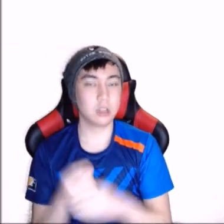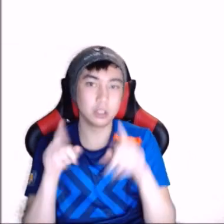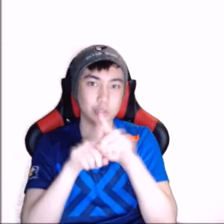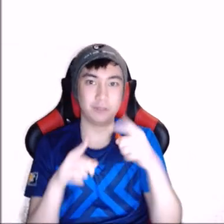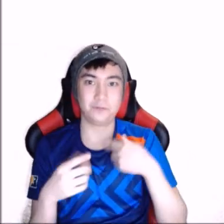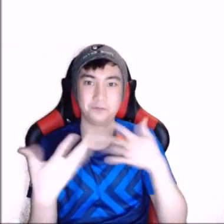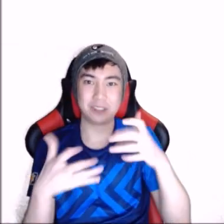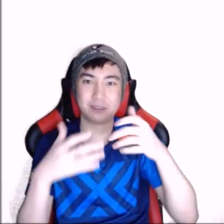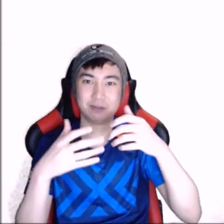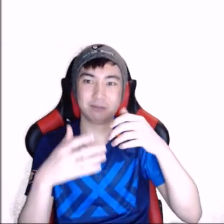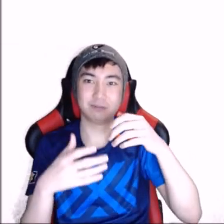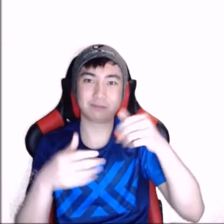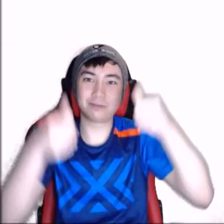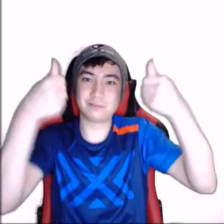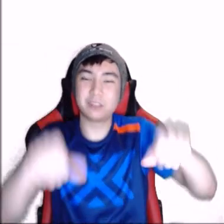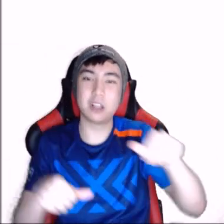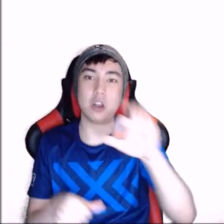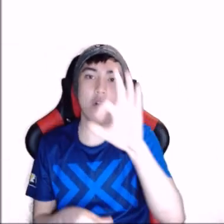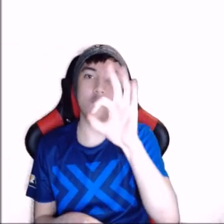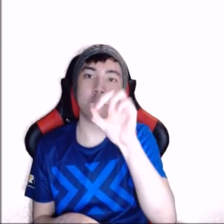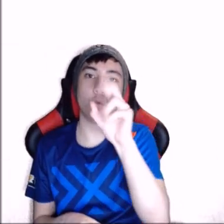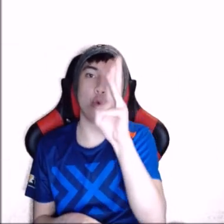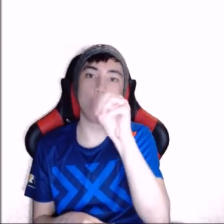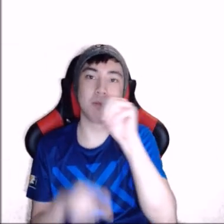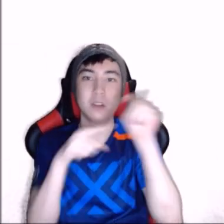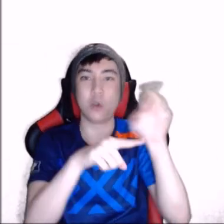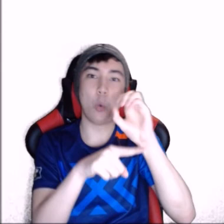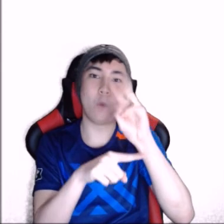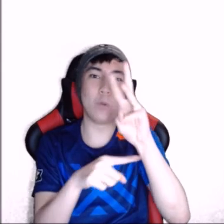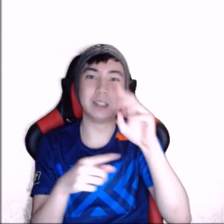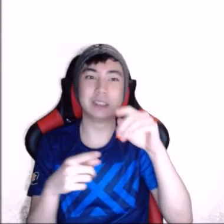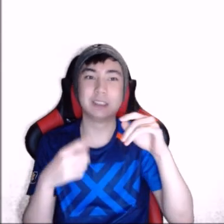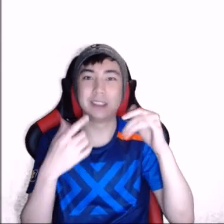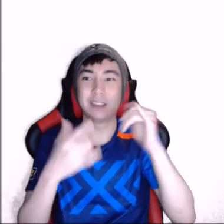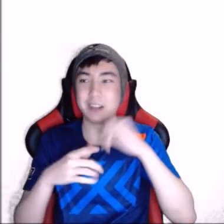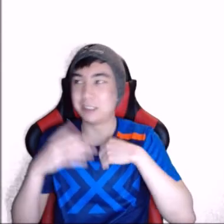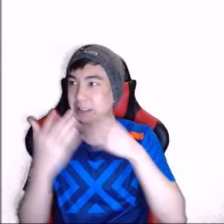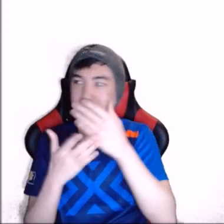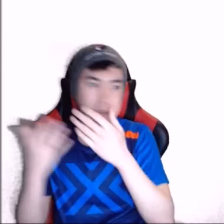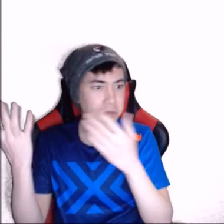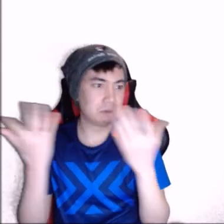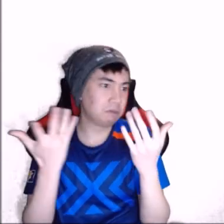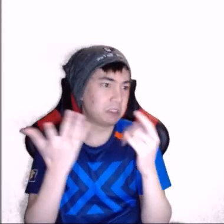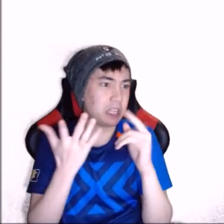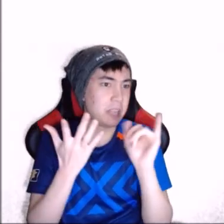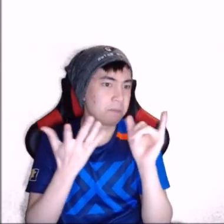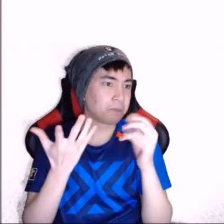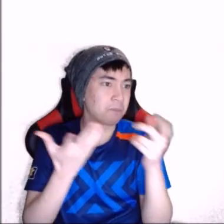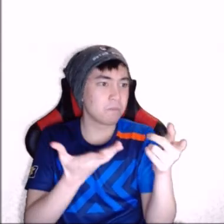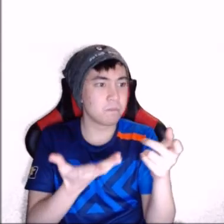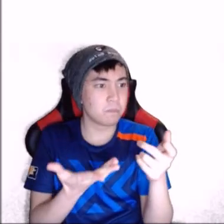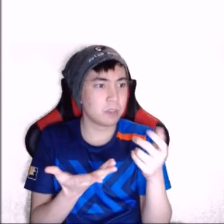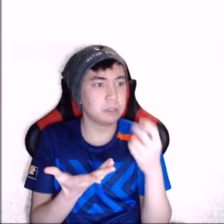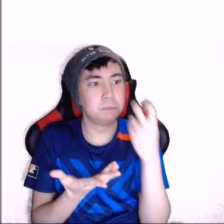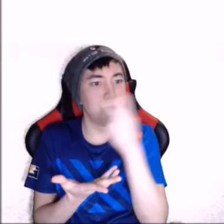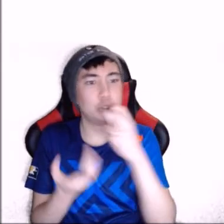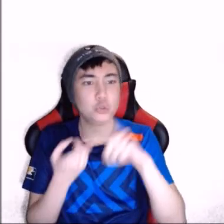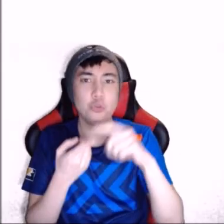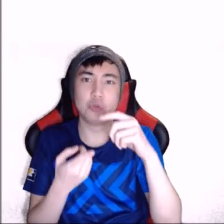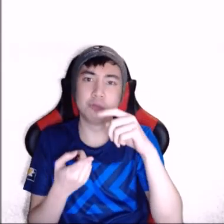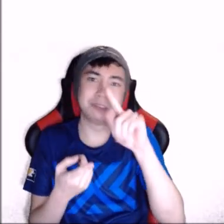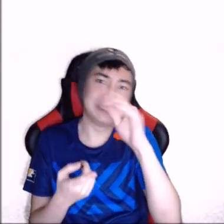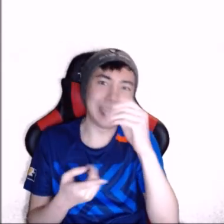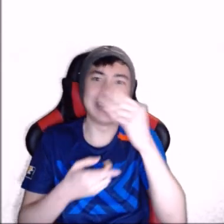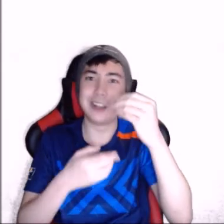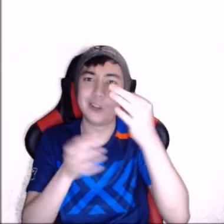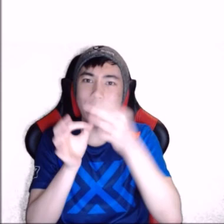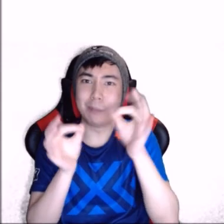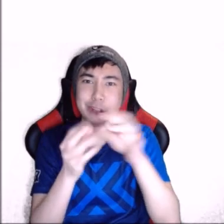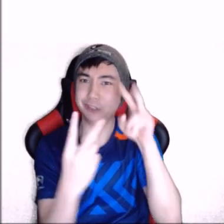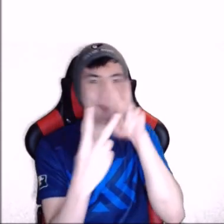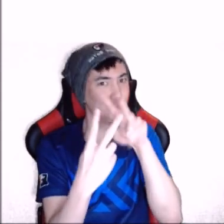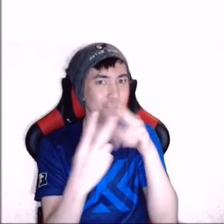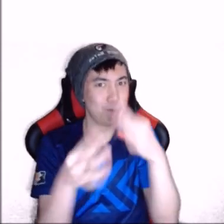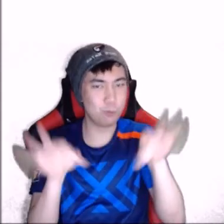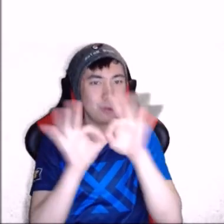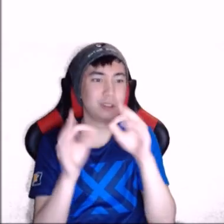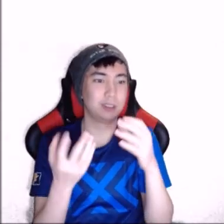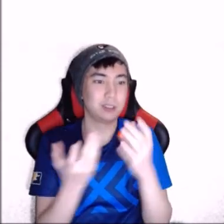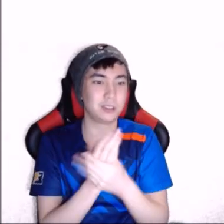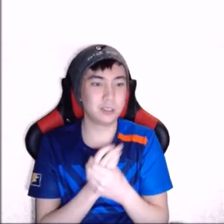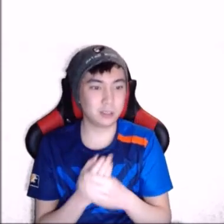I created a post in the forums about speech to text and closed captions